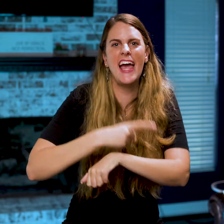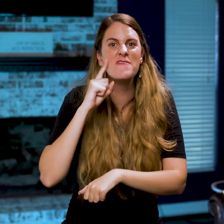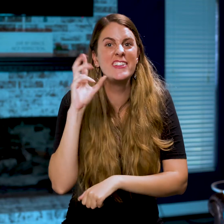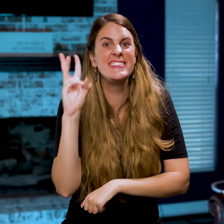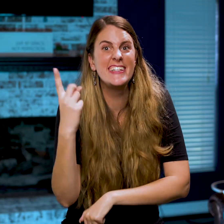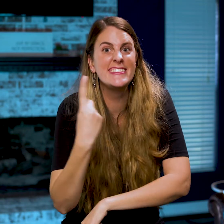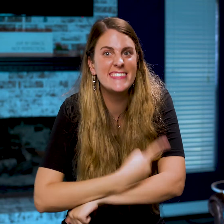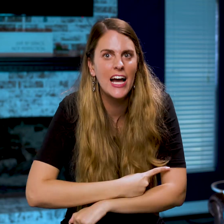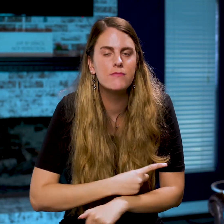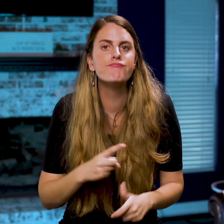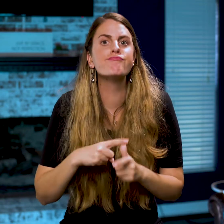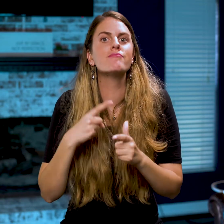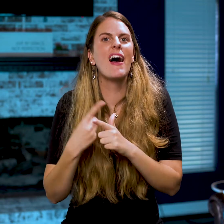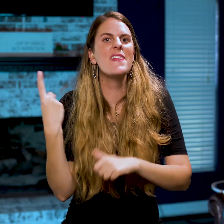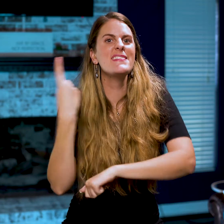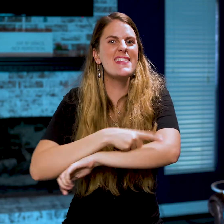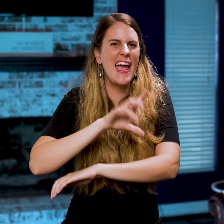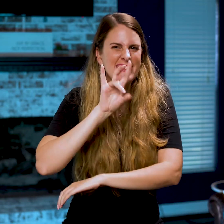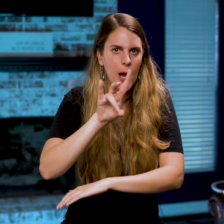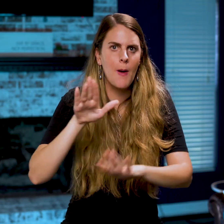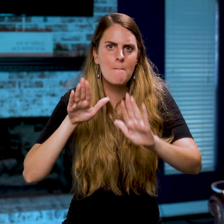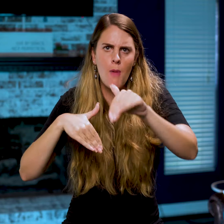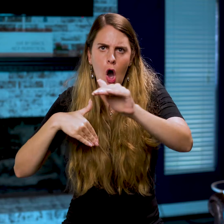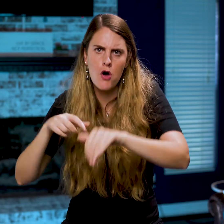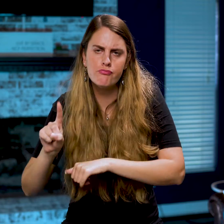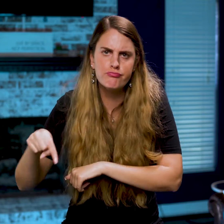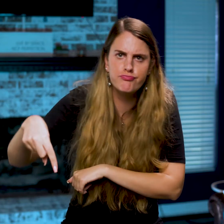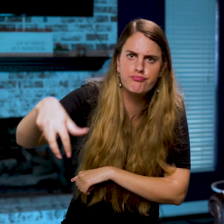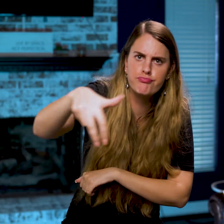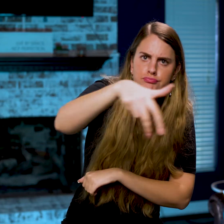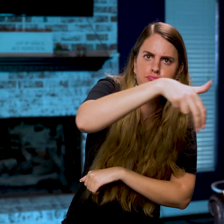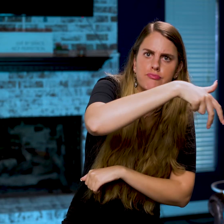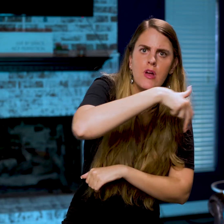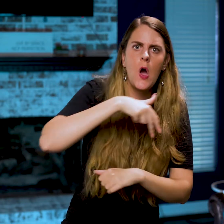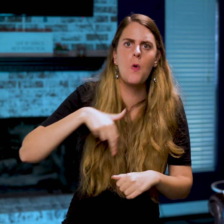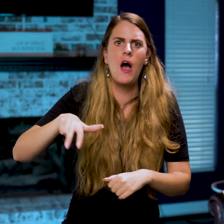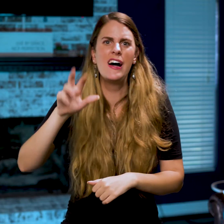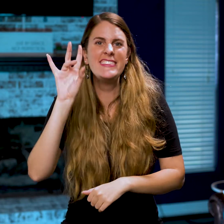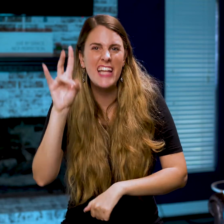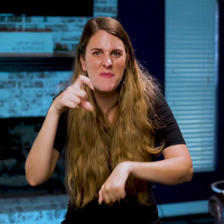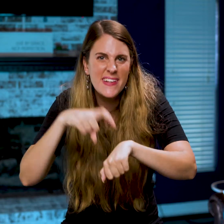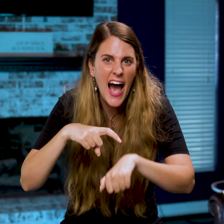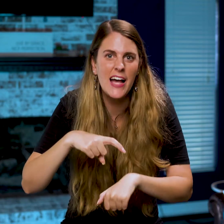once a day for six days, then on day seven, march around seven times;